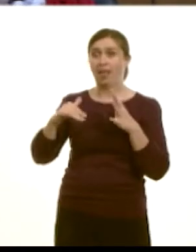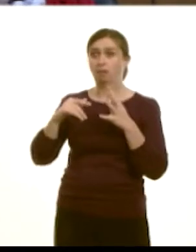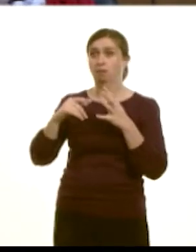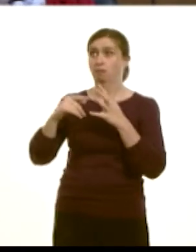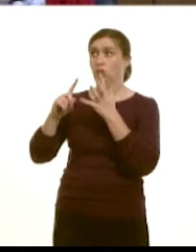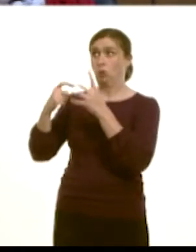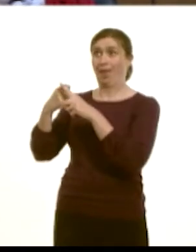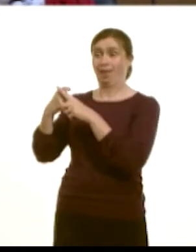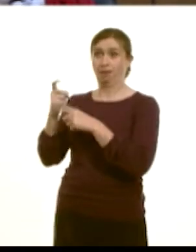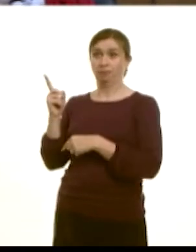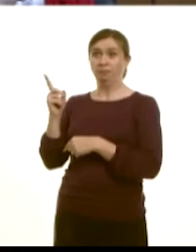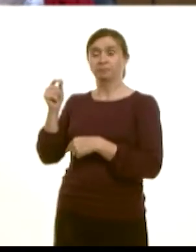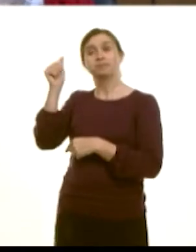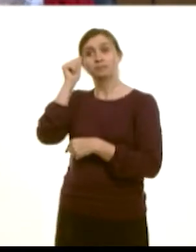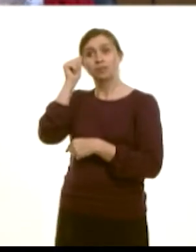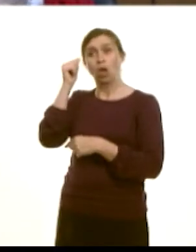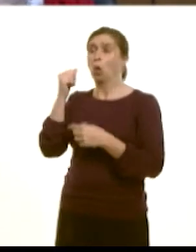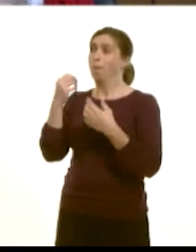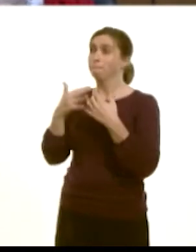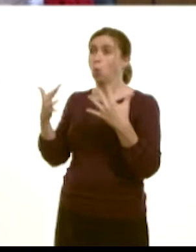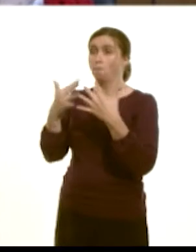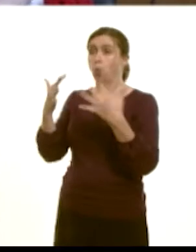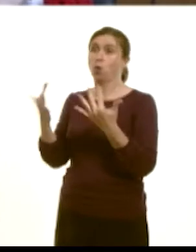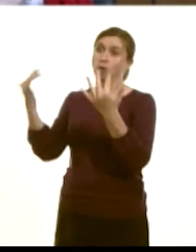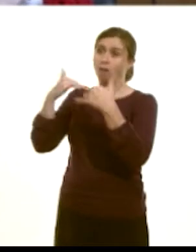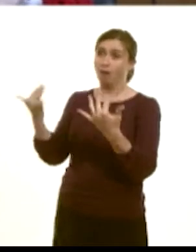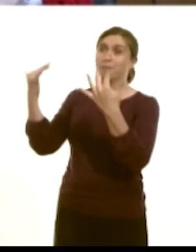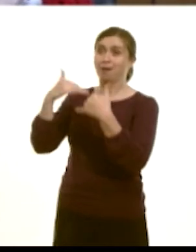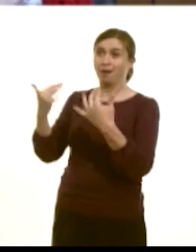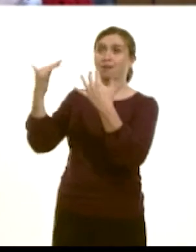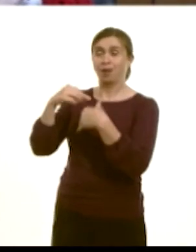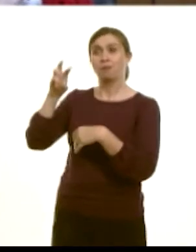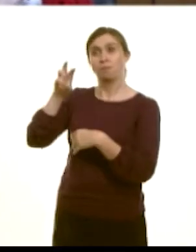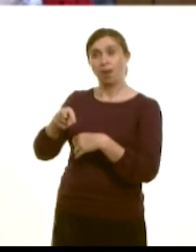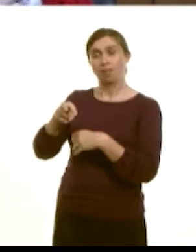We know that there are more people coming in to Wales now, but the decision taken by